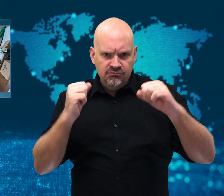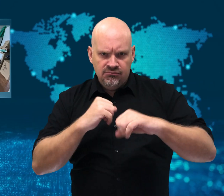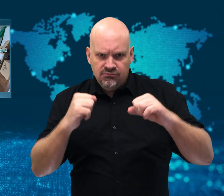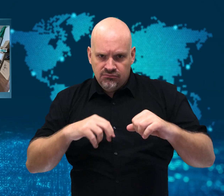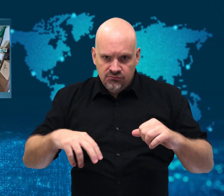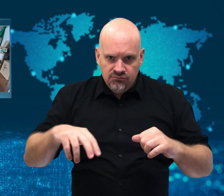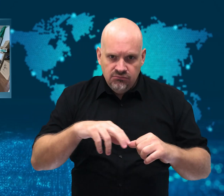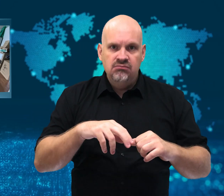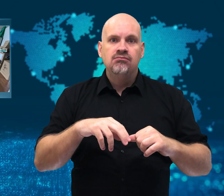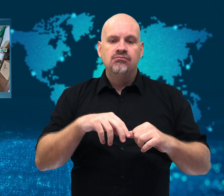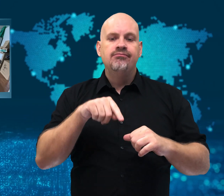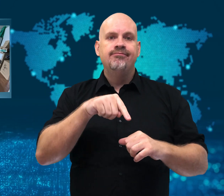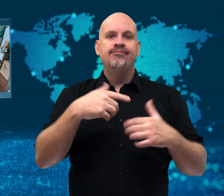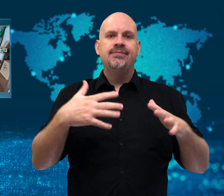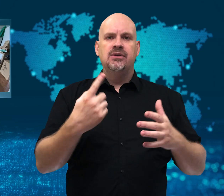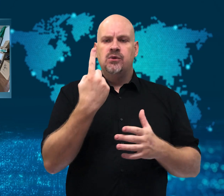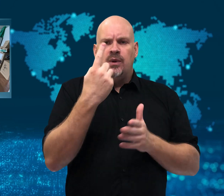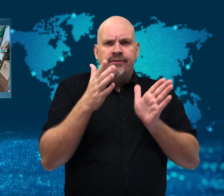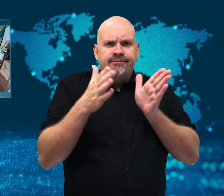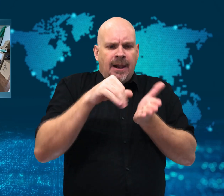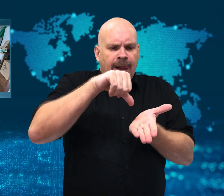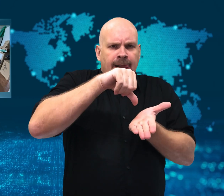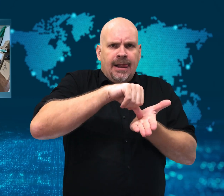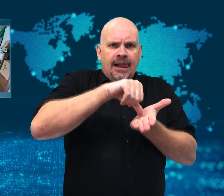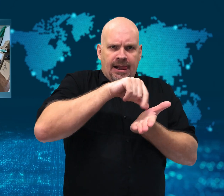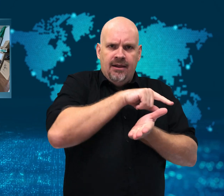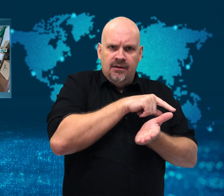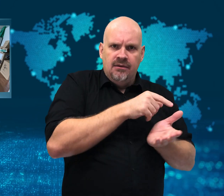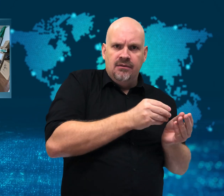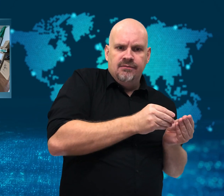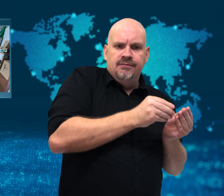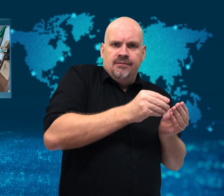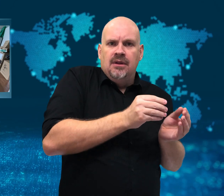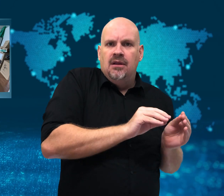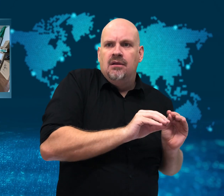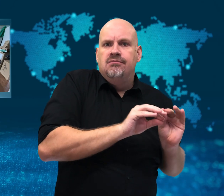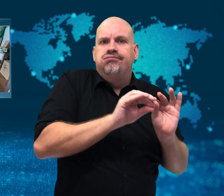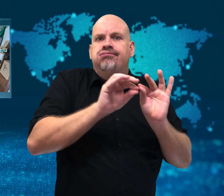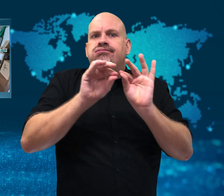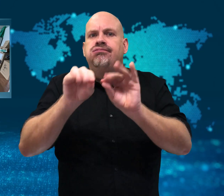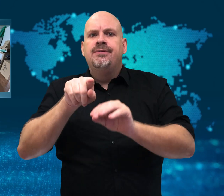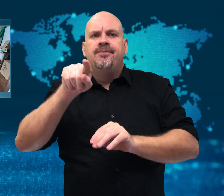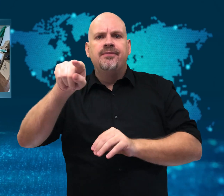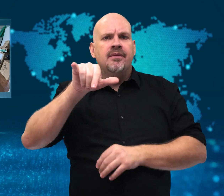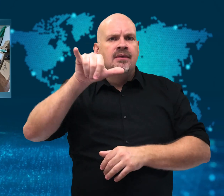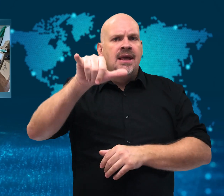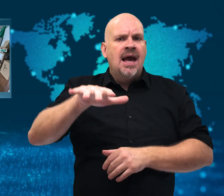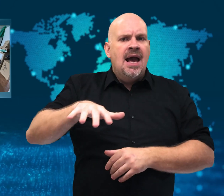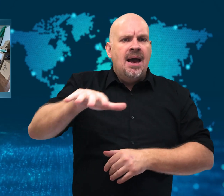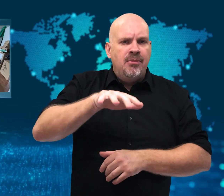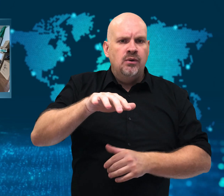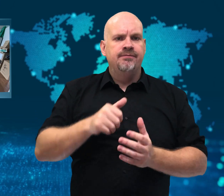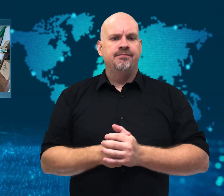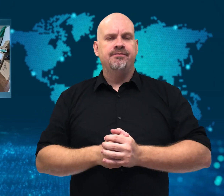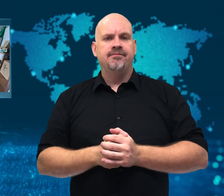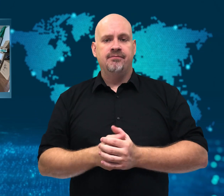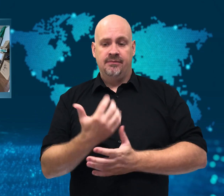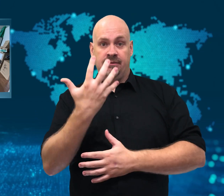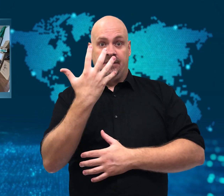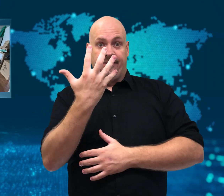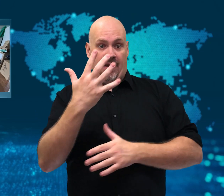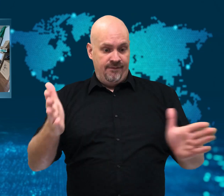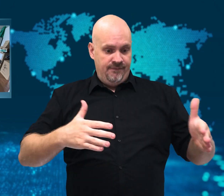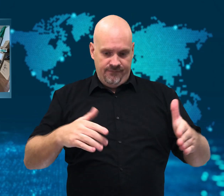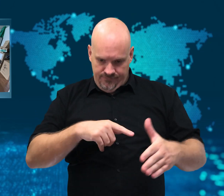that had been sent overland from a small town to Bogota’s airport.